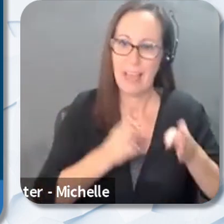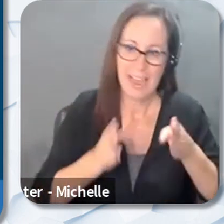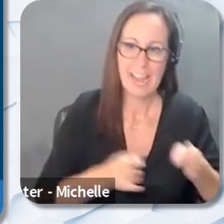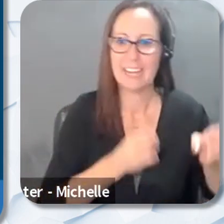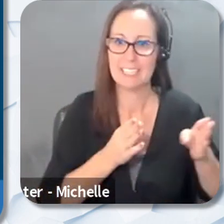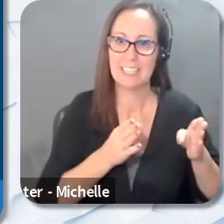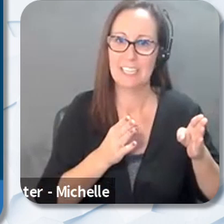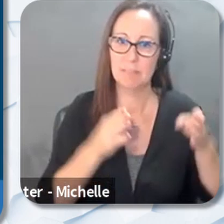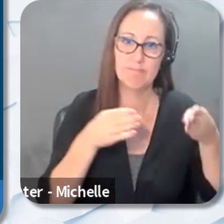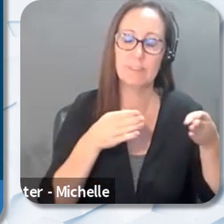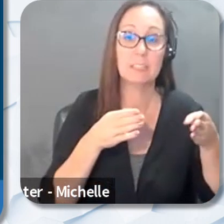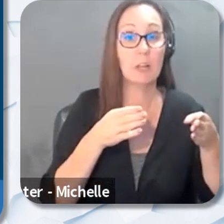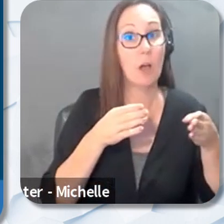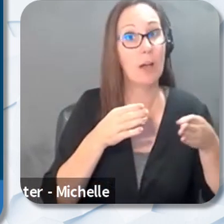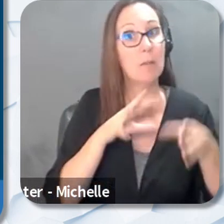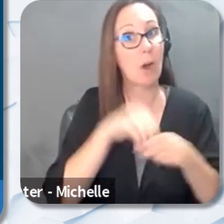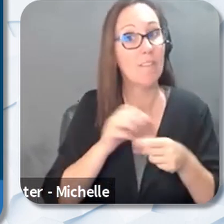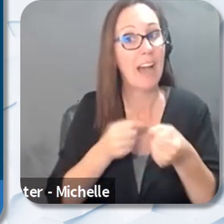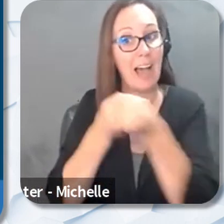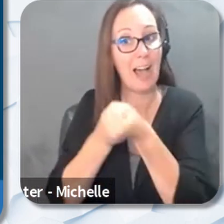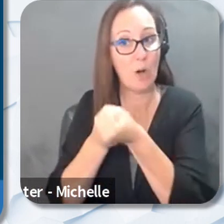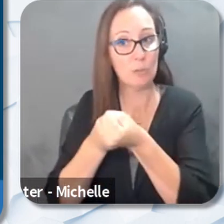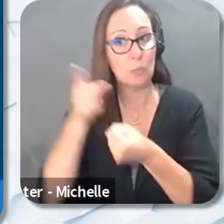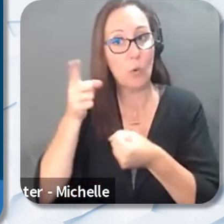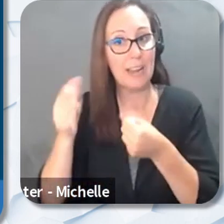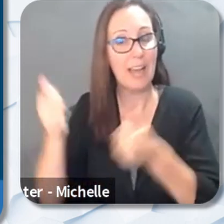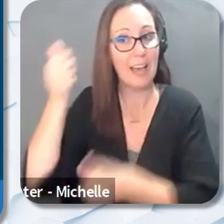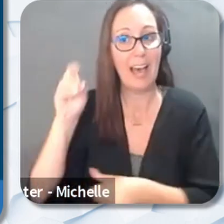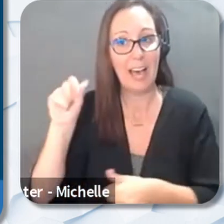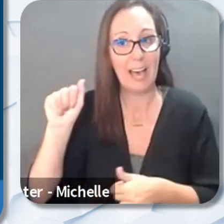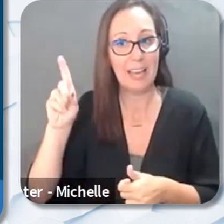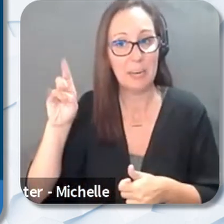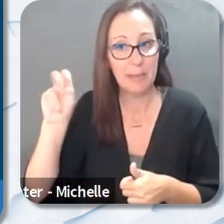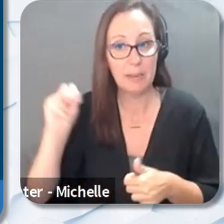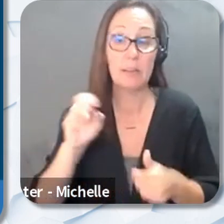support administrators so working at the at the executive cabinet level. Working with the area